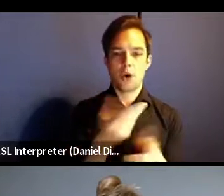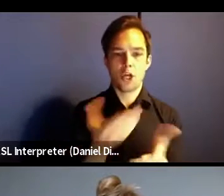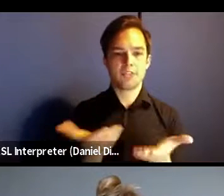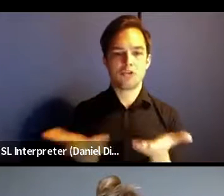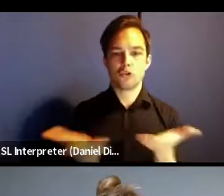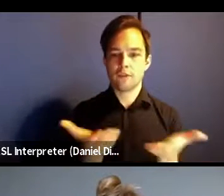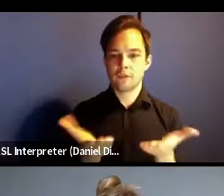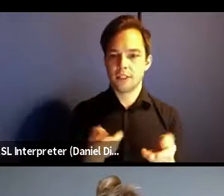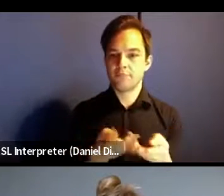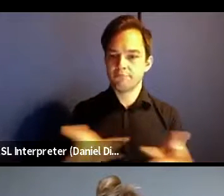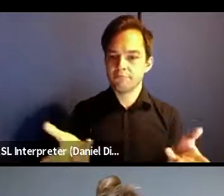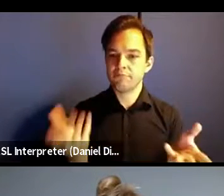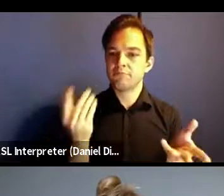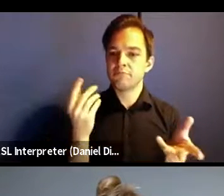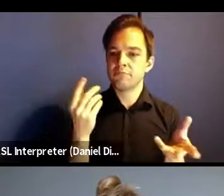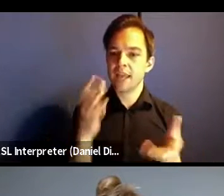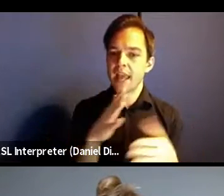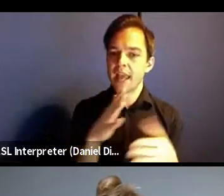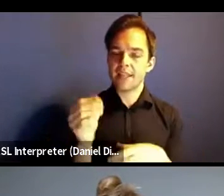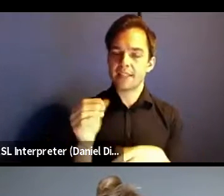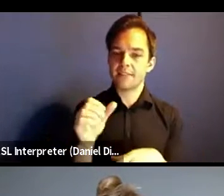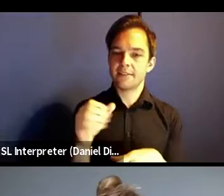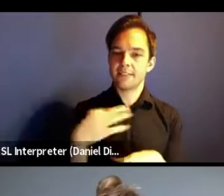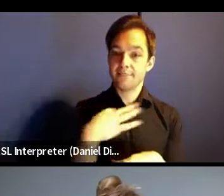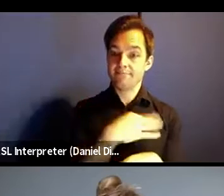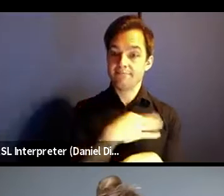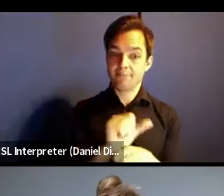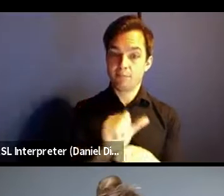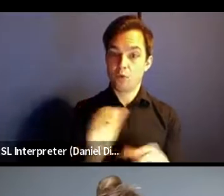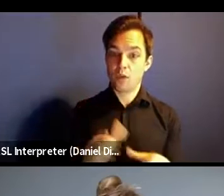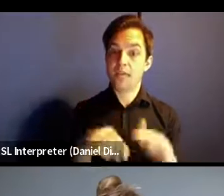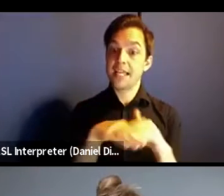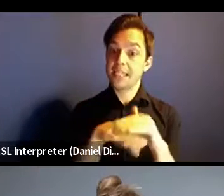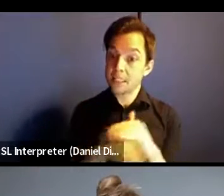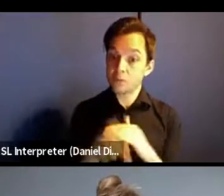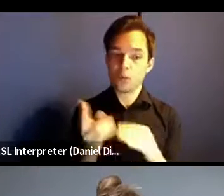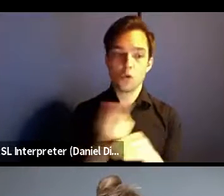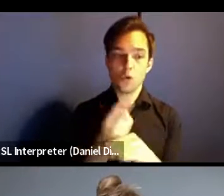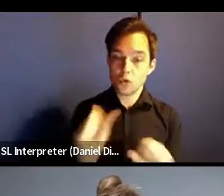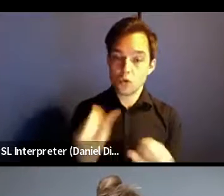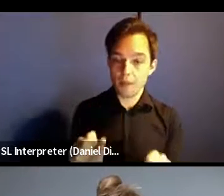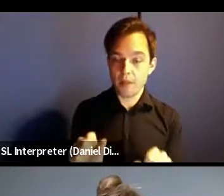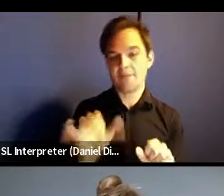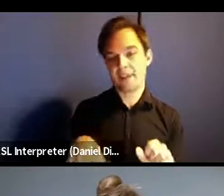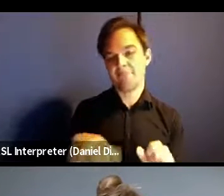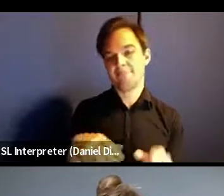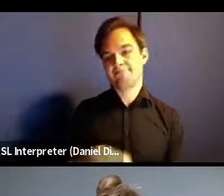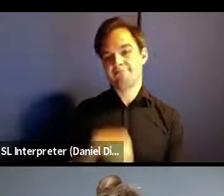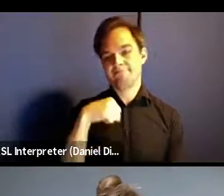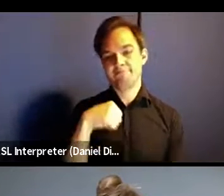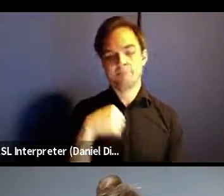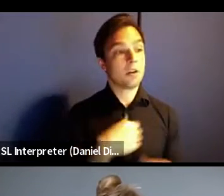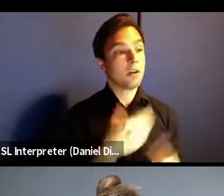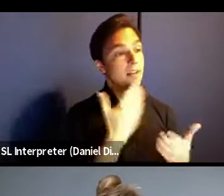for our customers and employees accessible and usable. Thank you Suzanne, thanks for joining us.